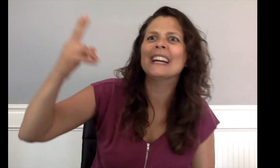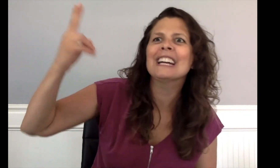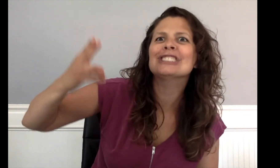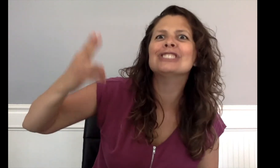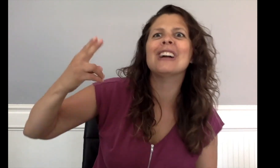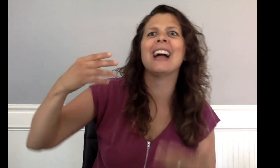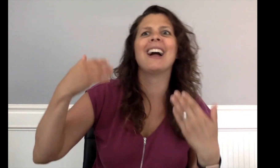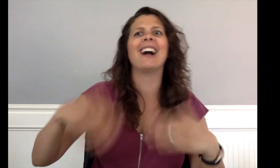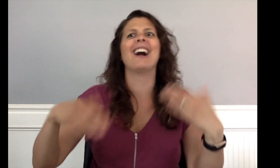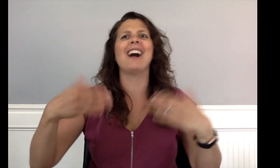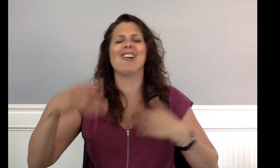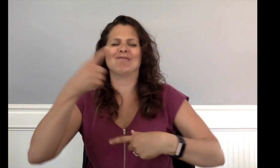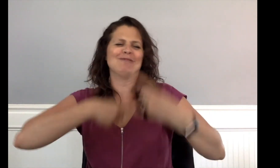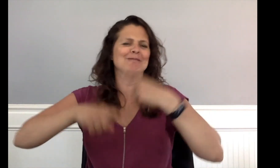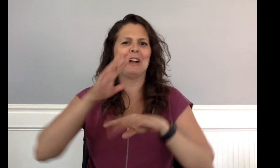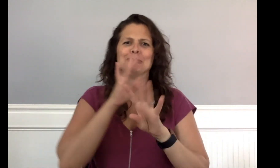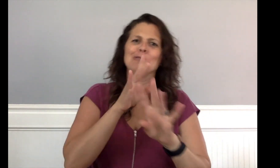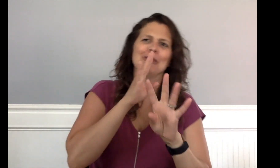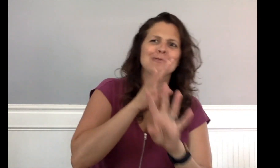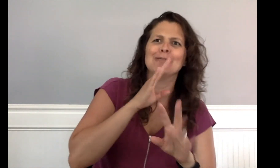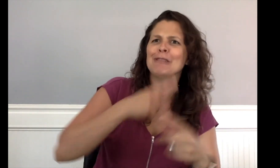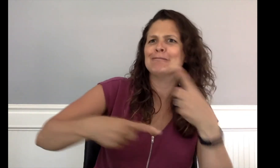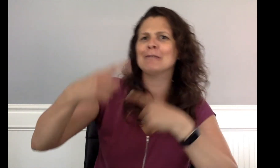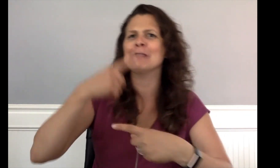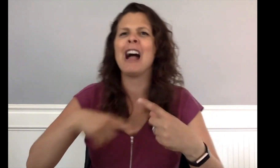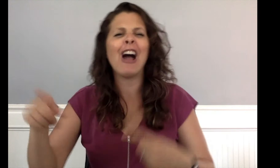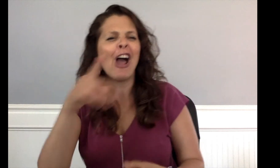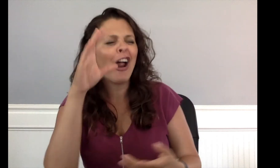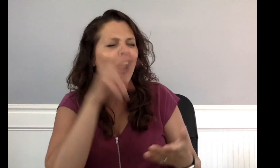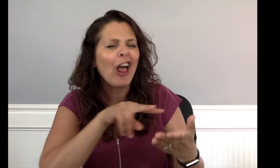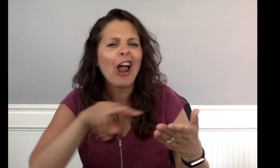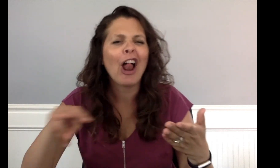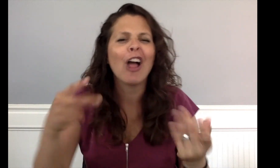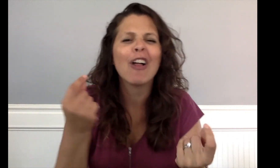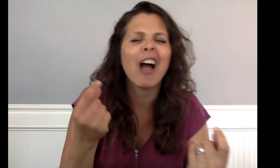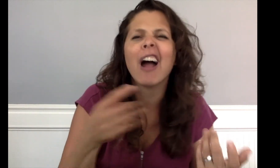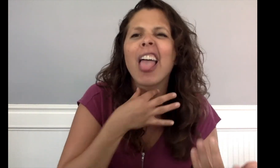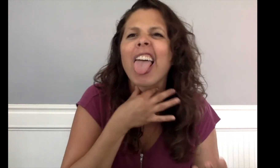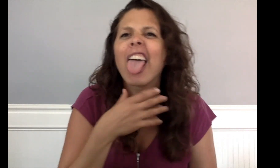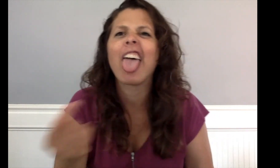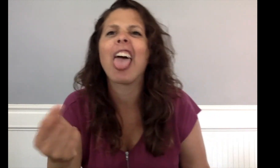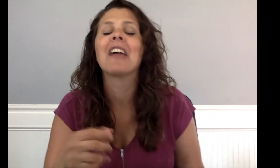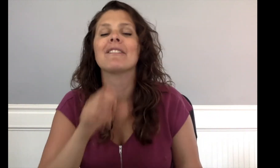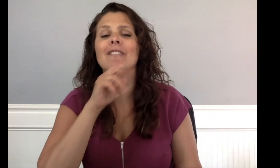you’re so interested in our school’s history!” Mr. Castle spoke and signed at the same time.